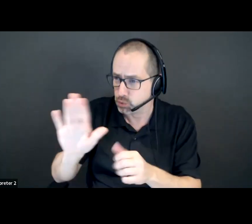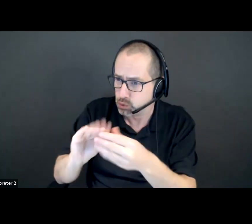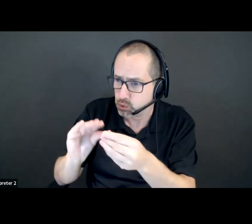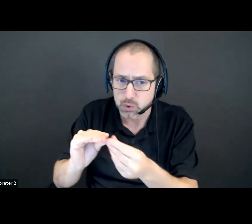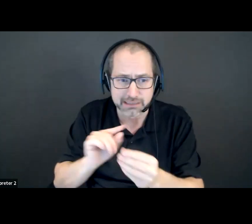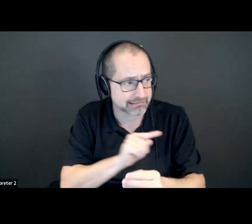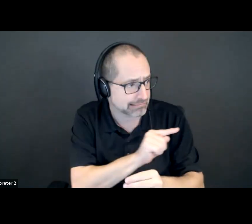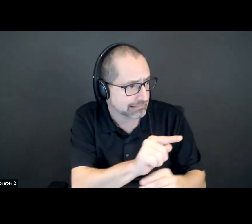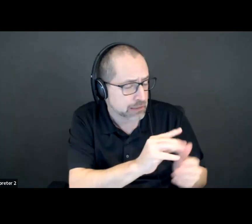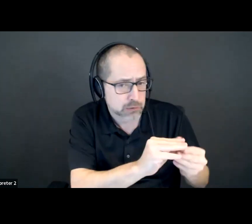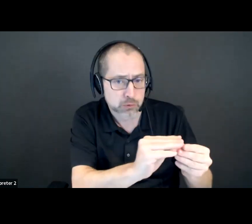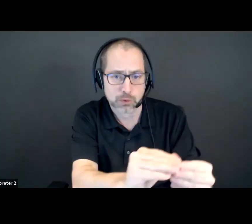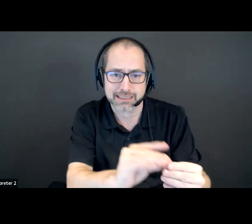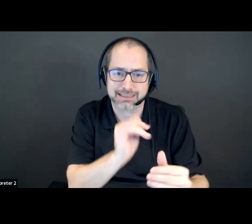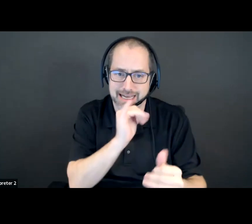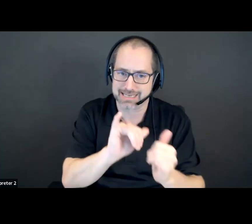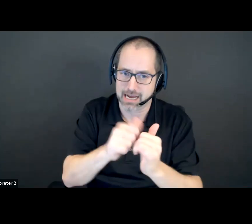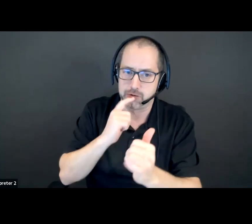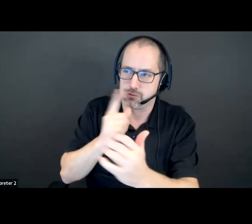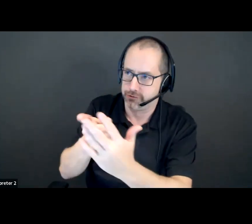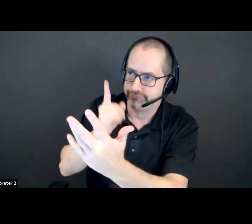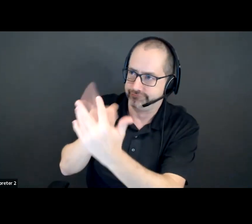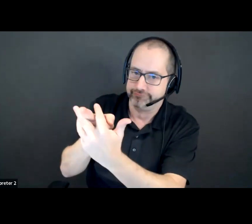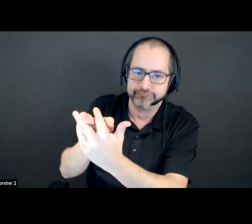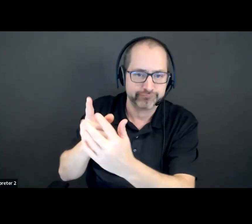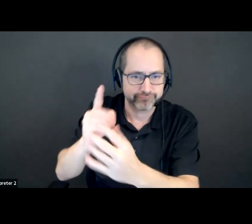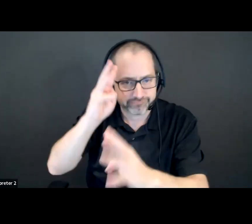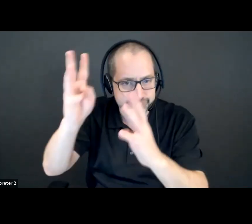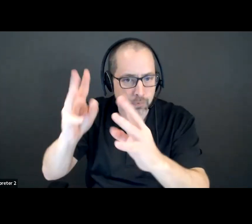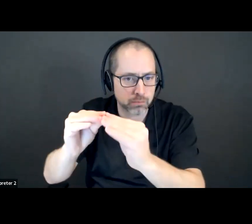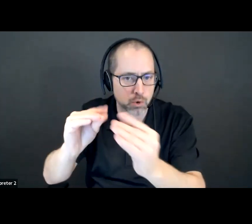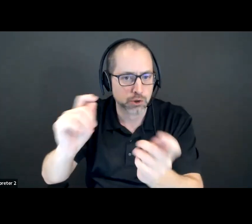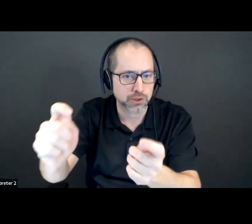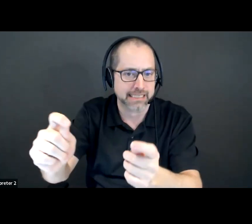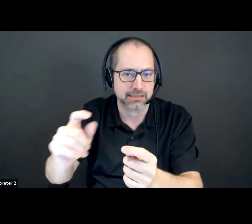the path to creating more change to fighting some of the stigma that people who are living